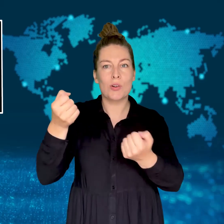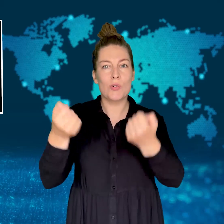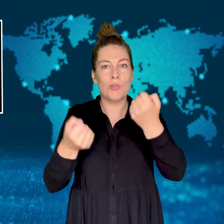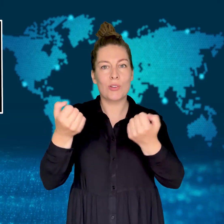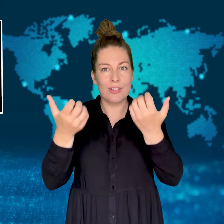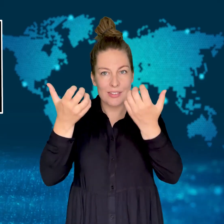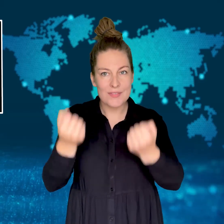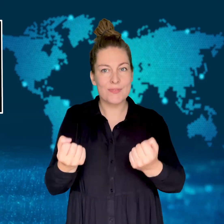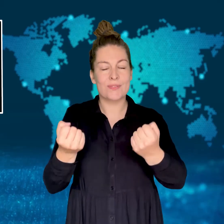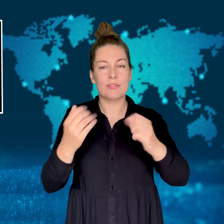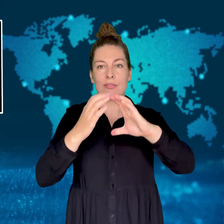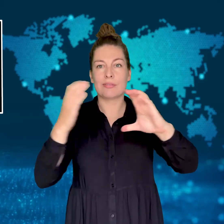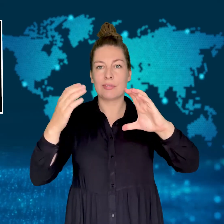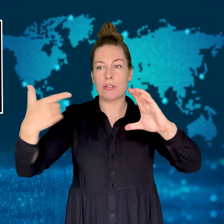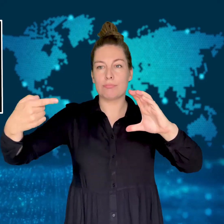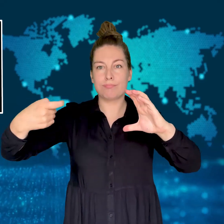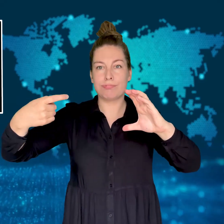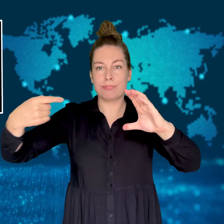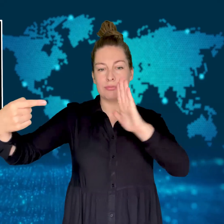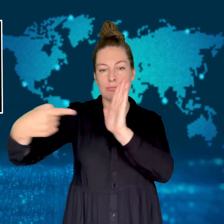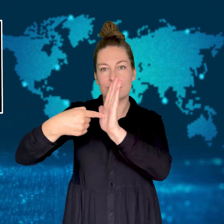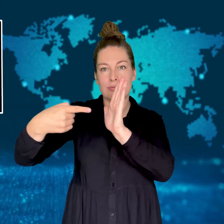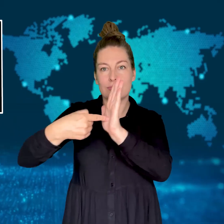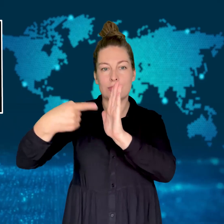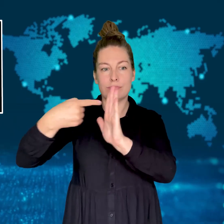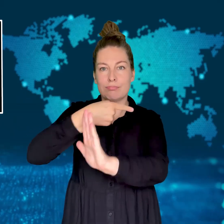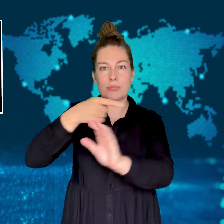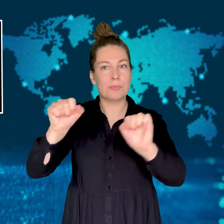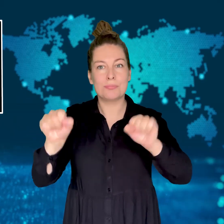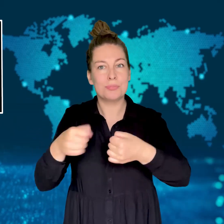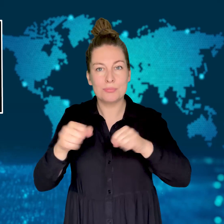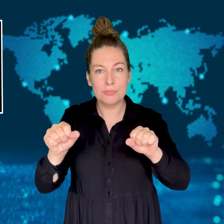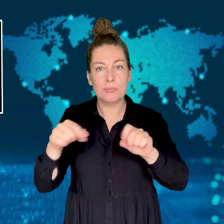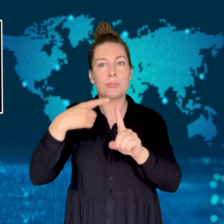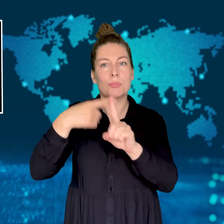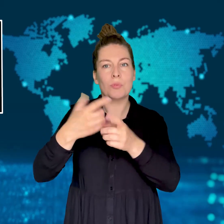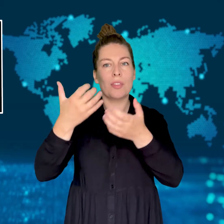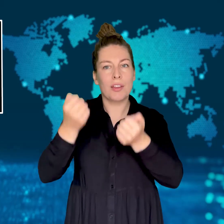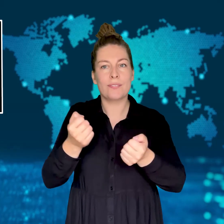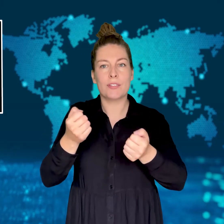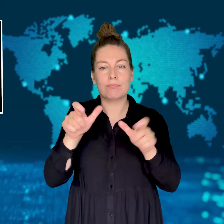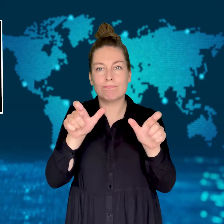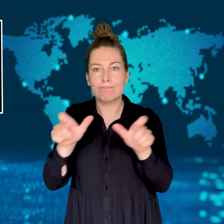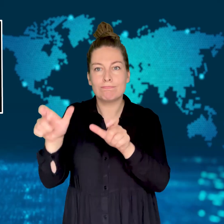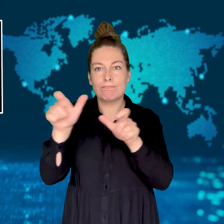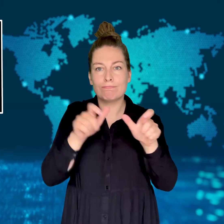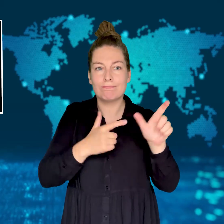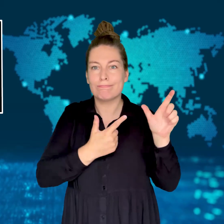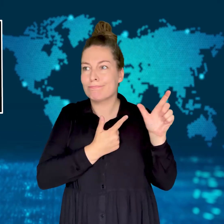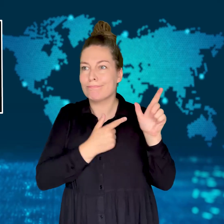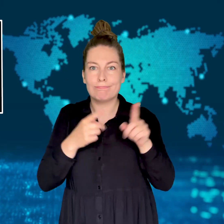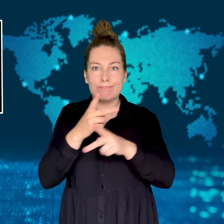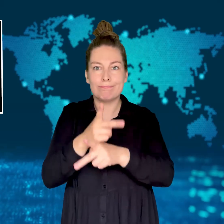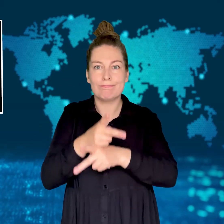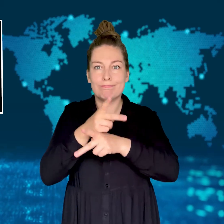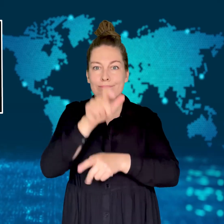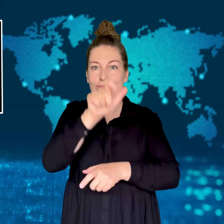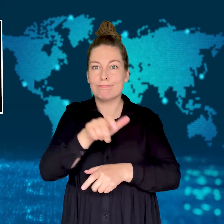Some of his bodyguards were vigilantes, some of whom had been hired as police.